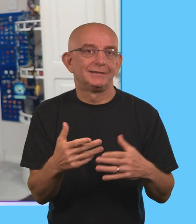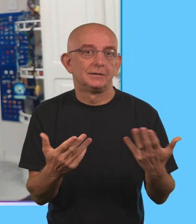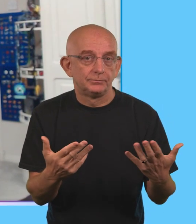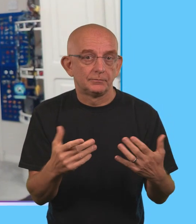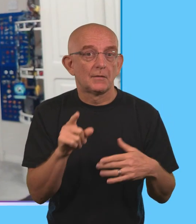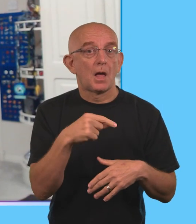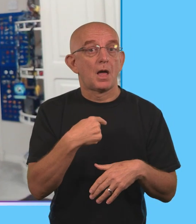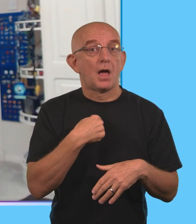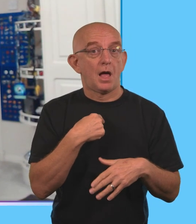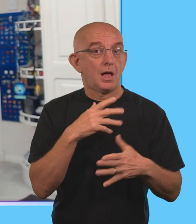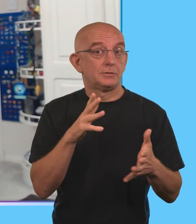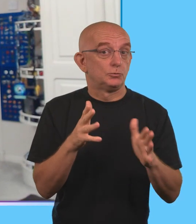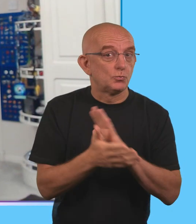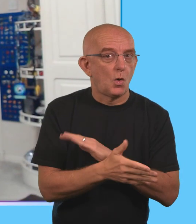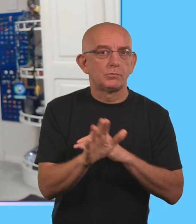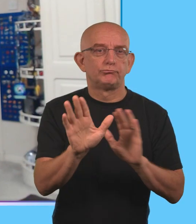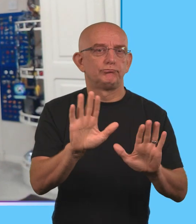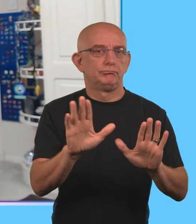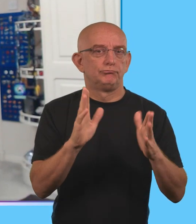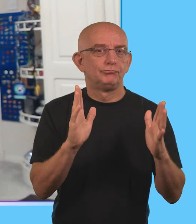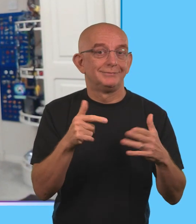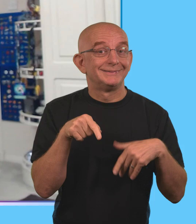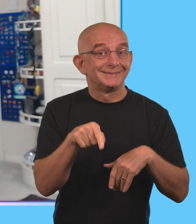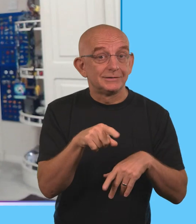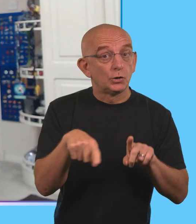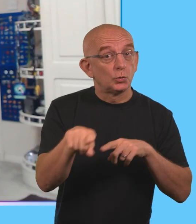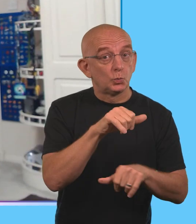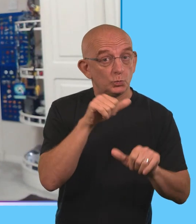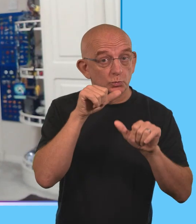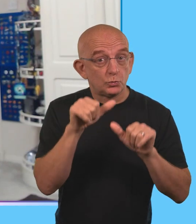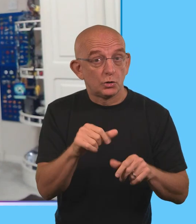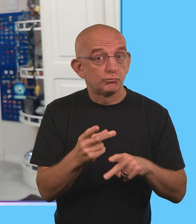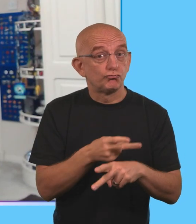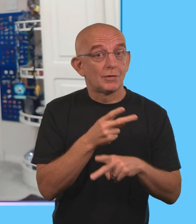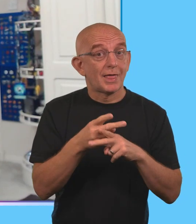But I'm not gonna try and spoil anything other than saying that if you're a fan of Rhythm Heaven,